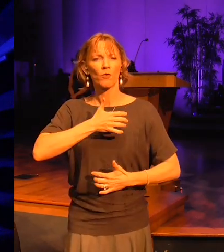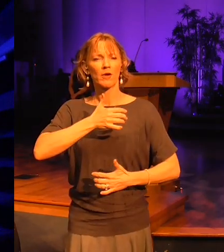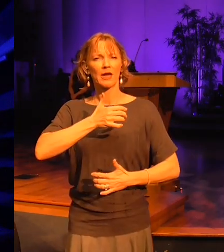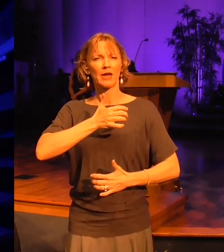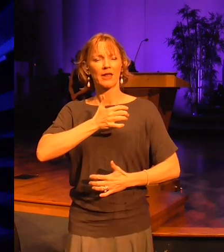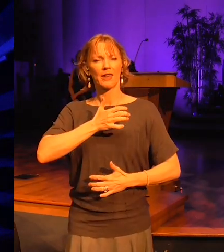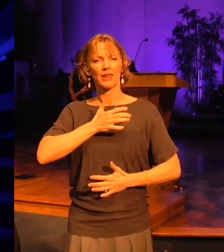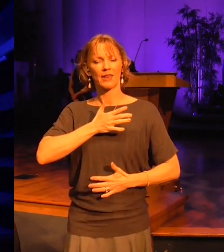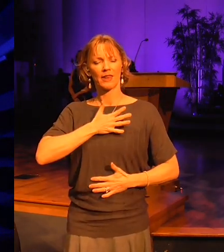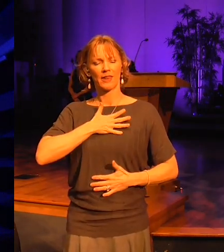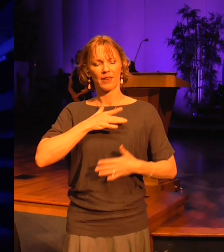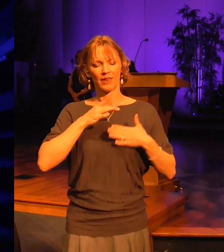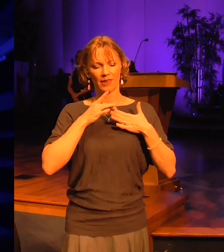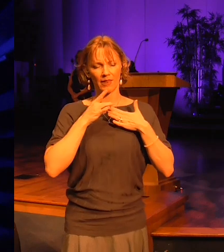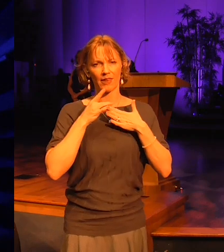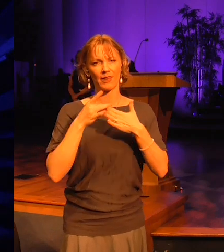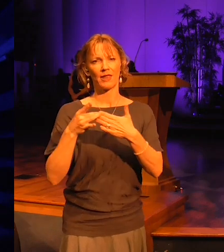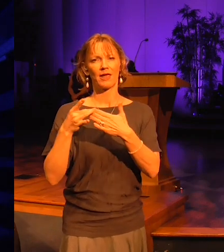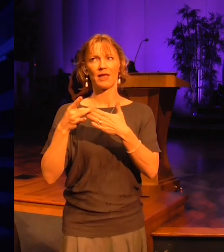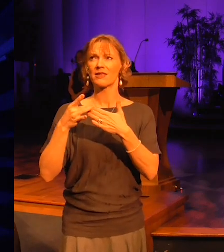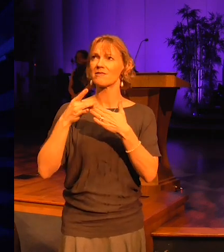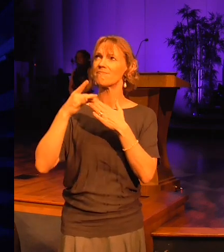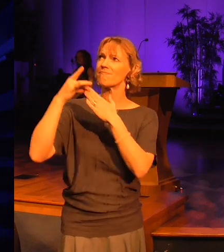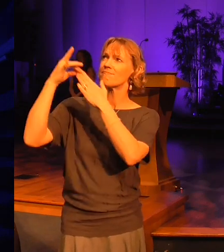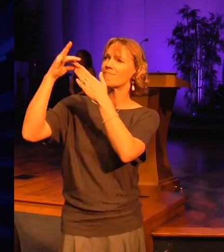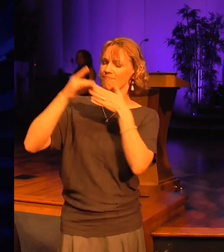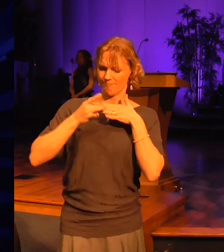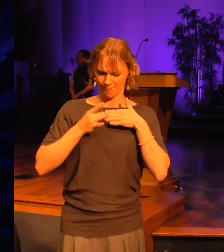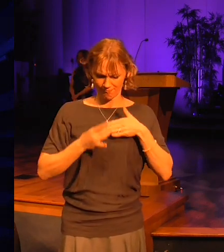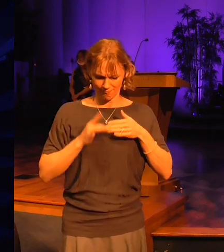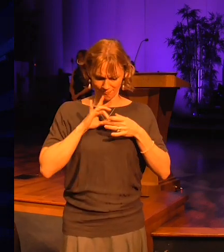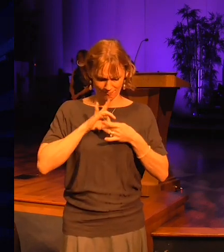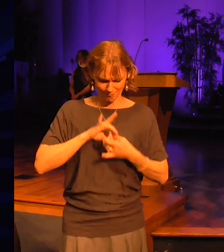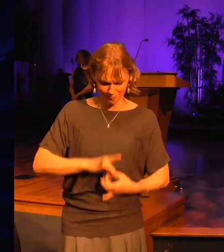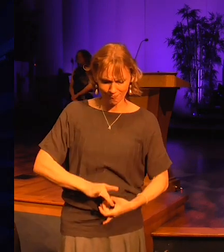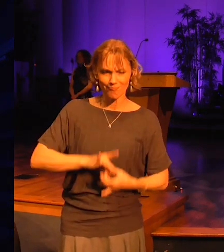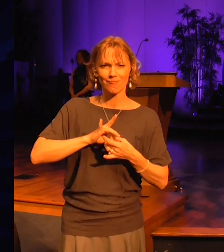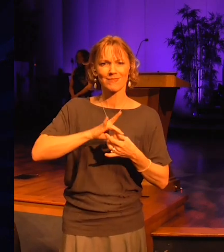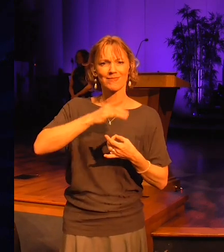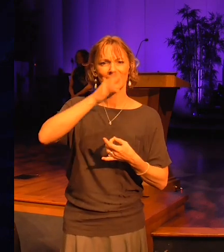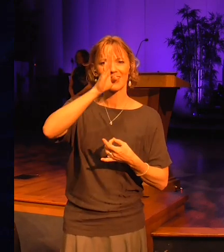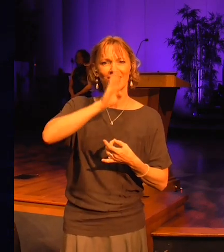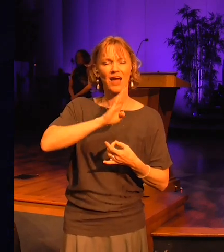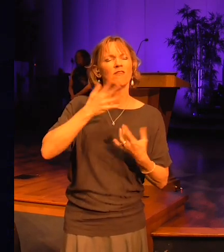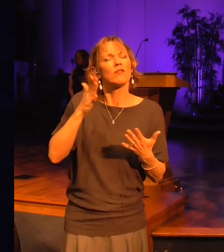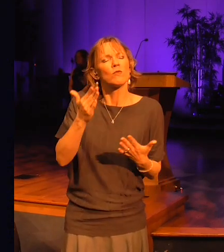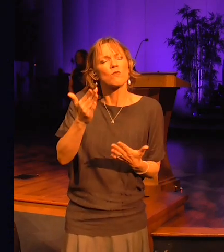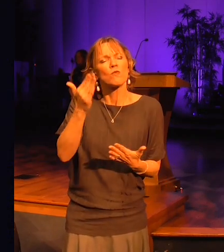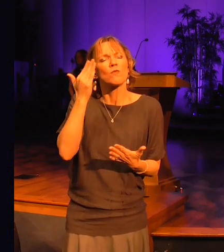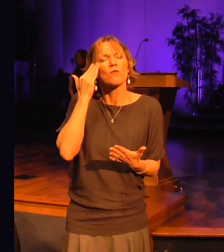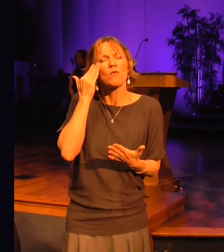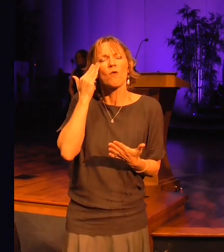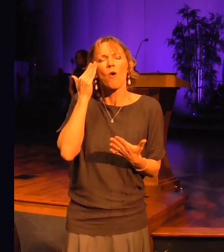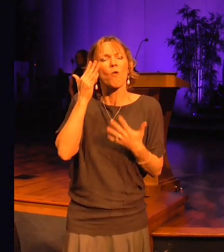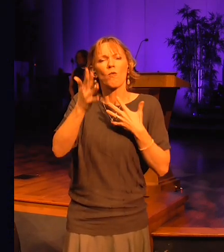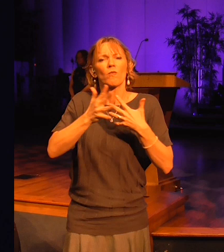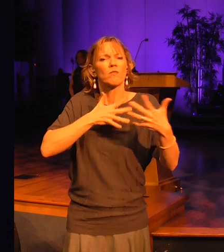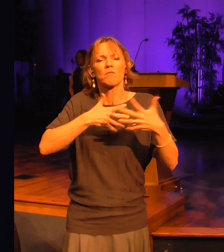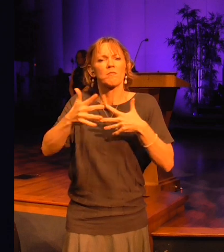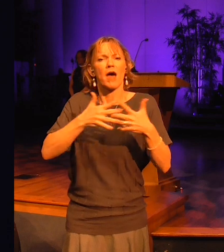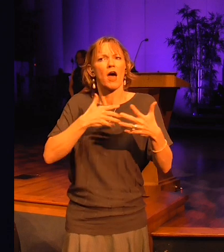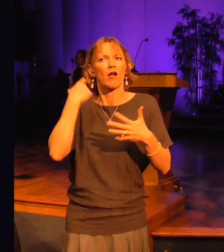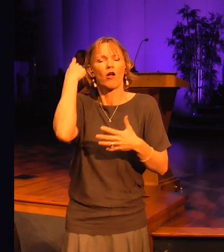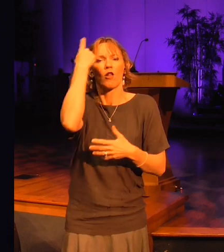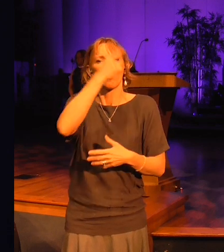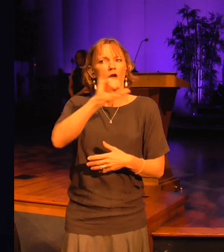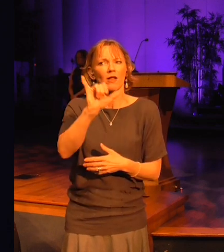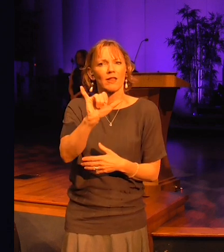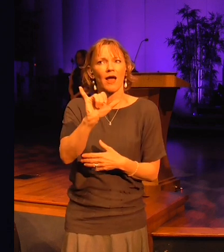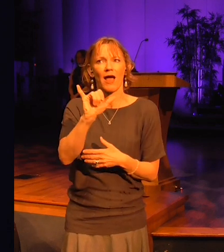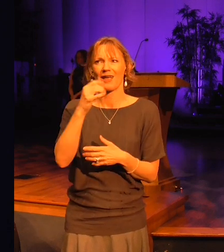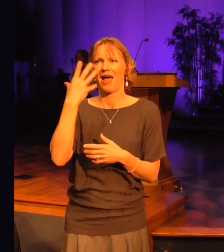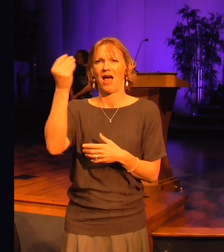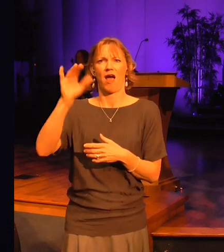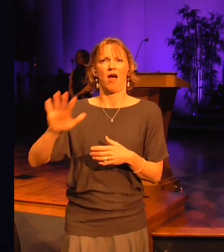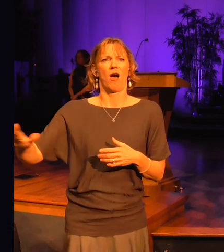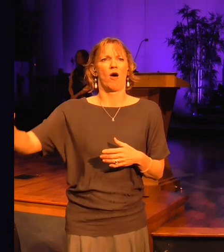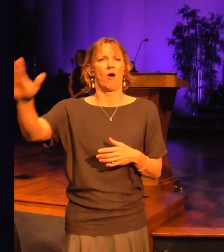us to the divine knowing that that no matter what the appearance is in the outer world we